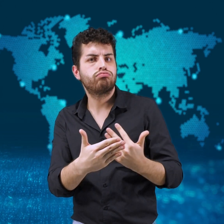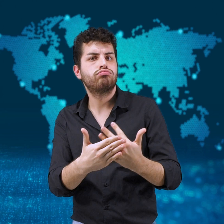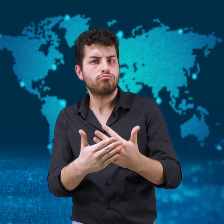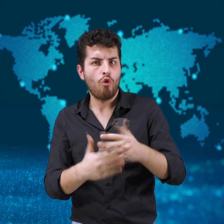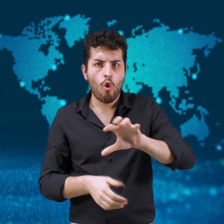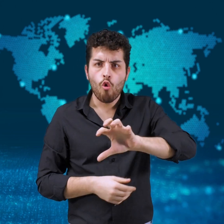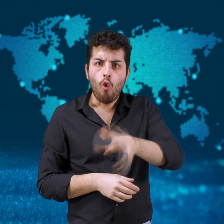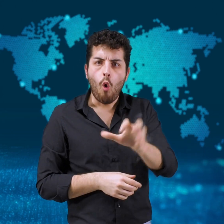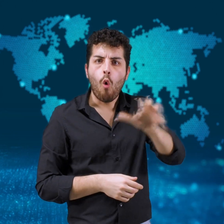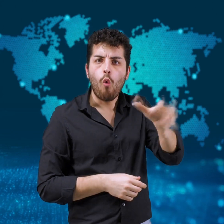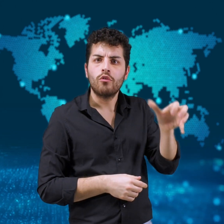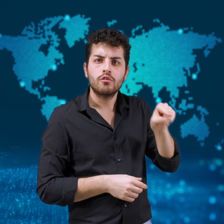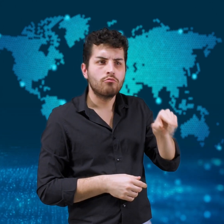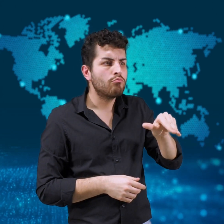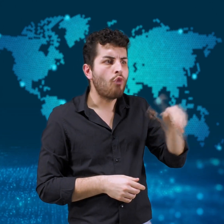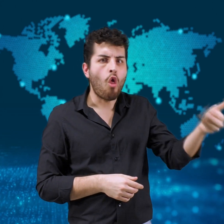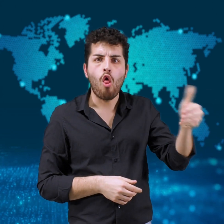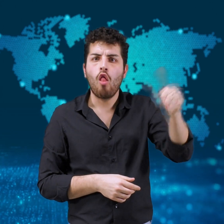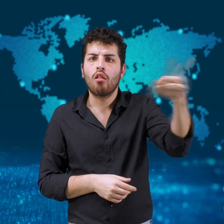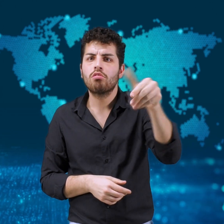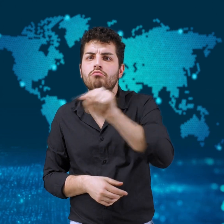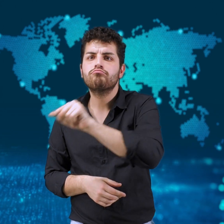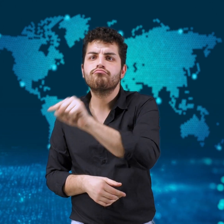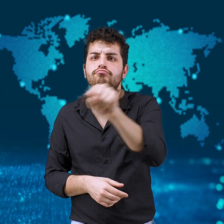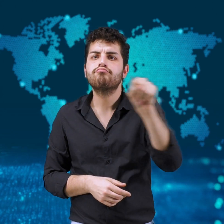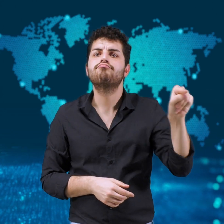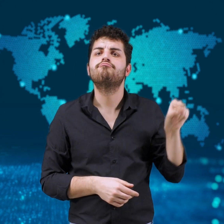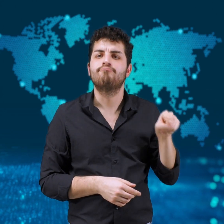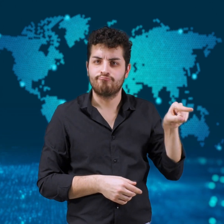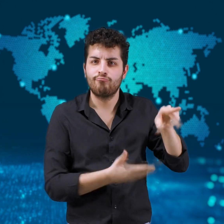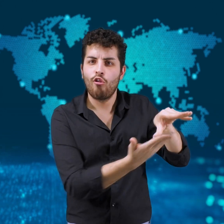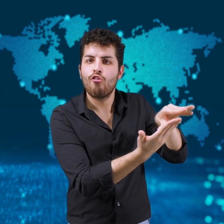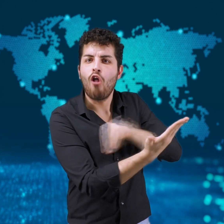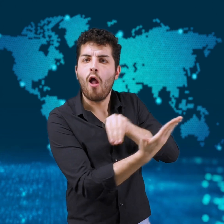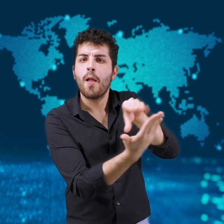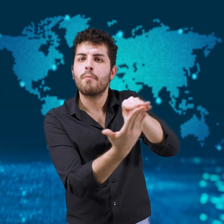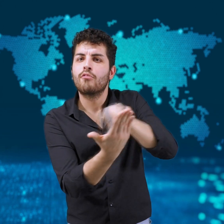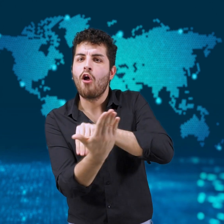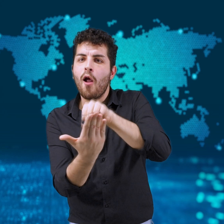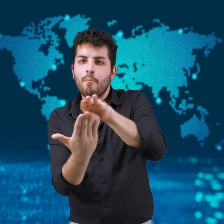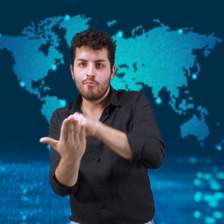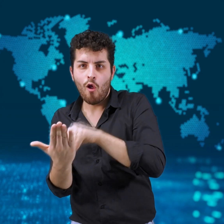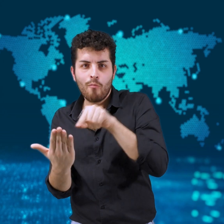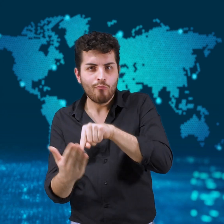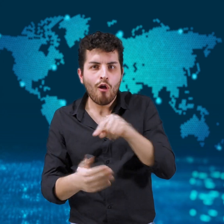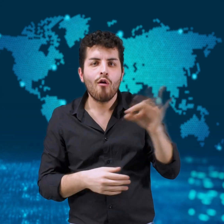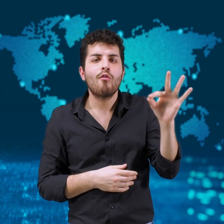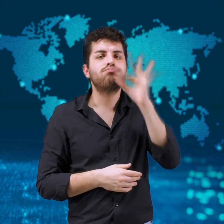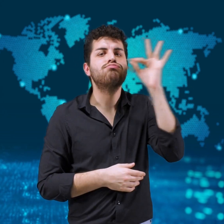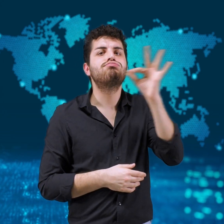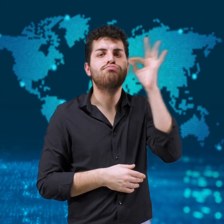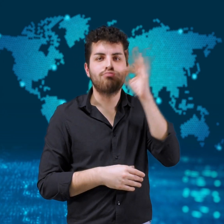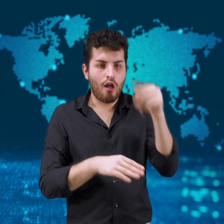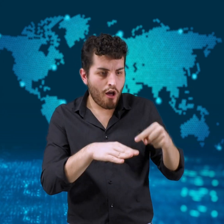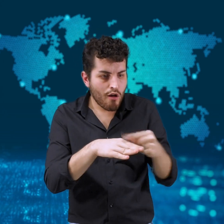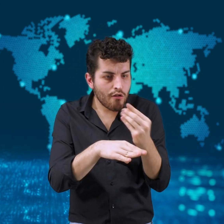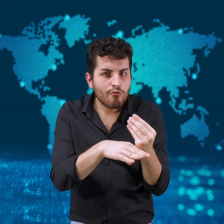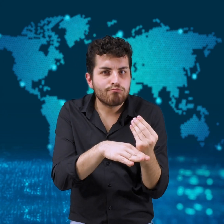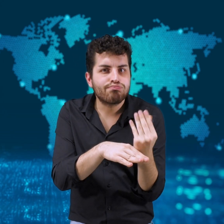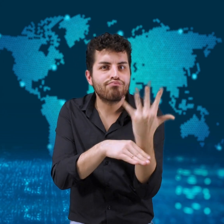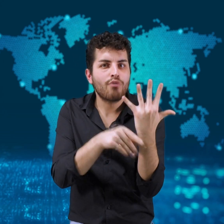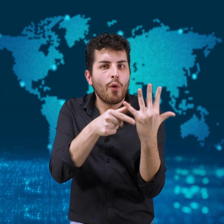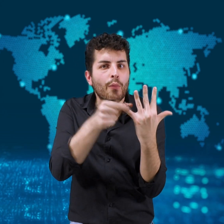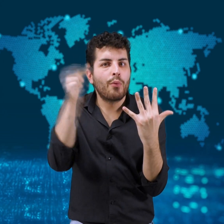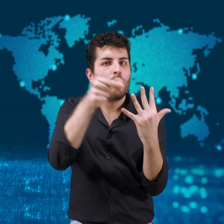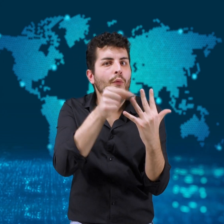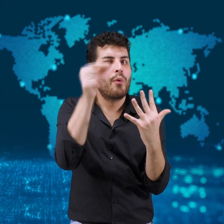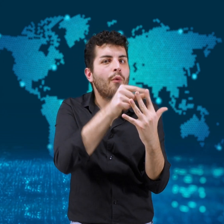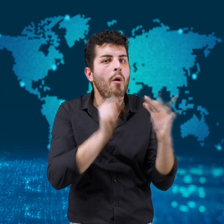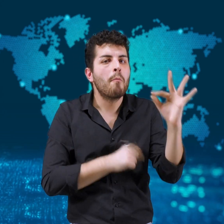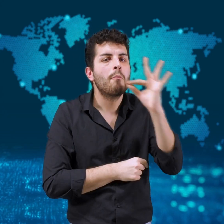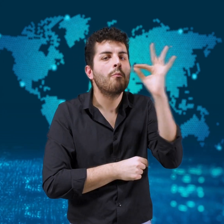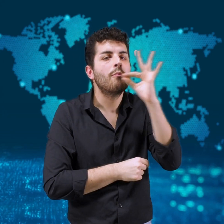Since then, other countries have removed their marijuana bans